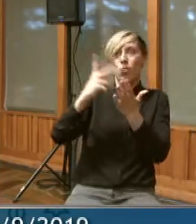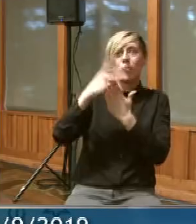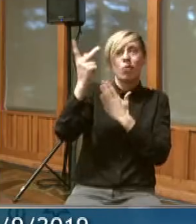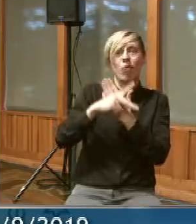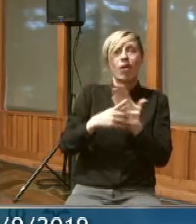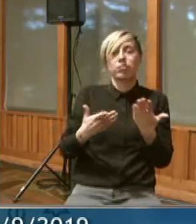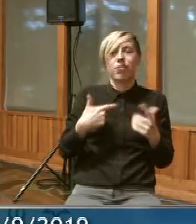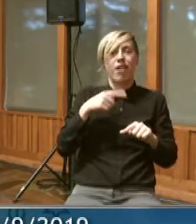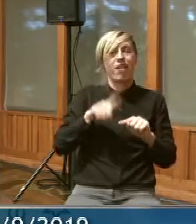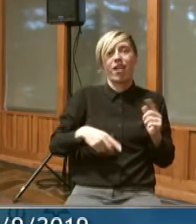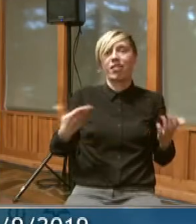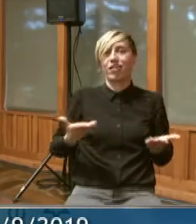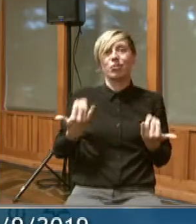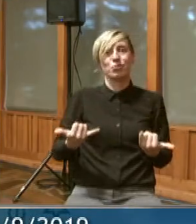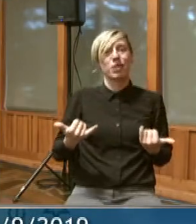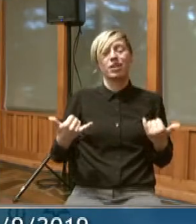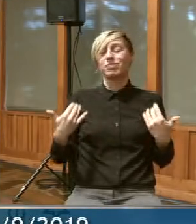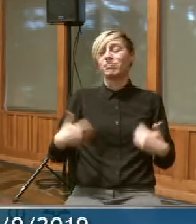PORTLAND, YOU KNOW. IF IT WASN'T FOR FUNDING LIKE